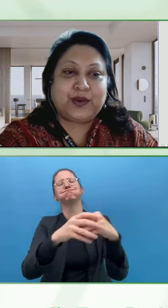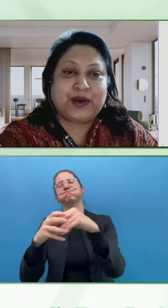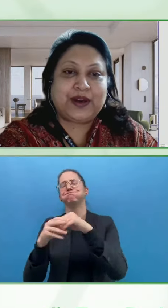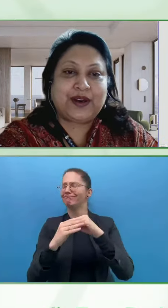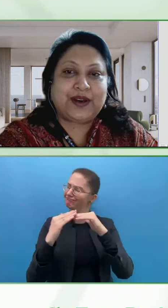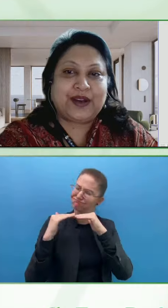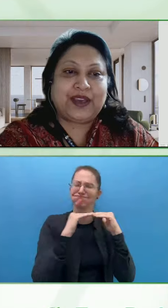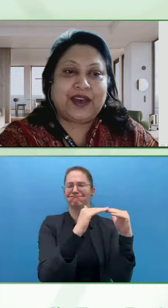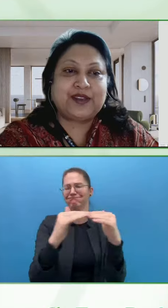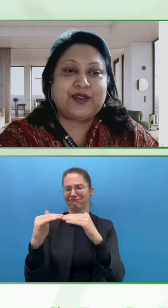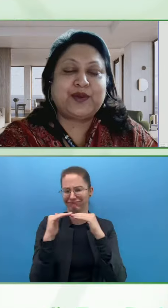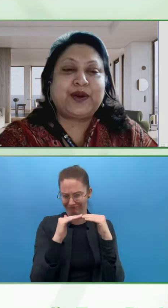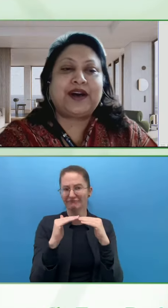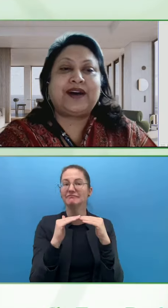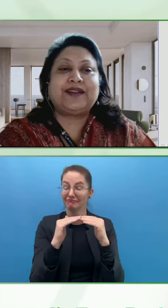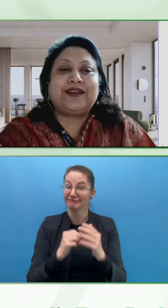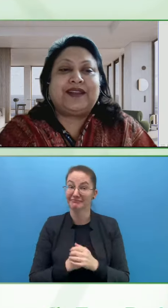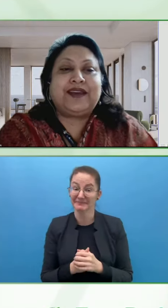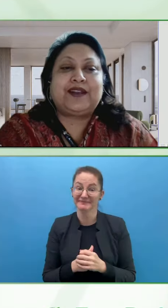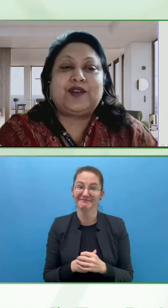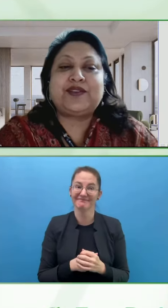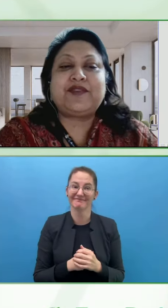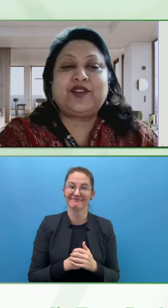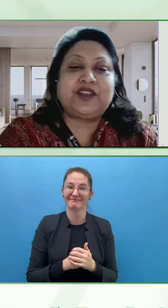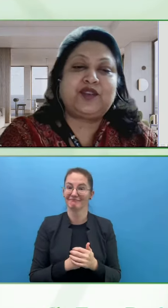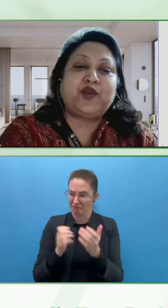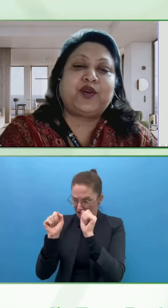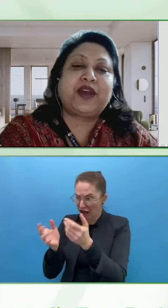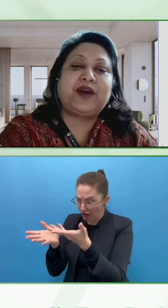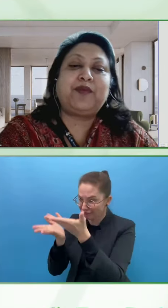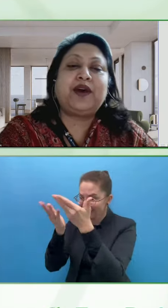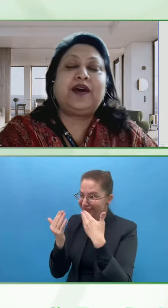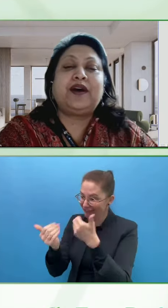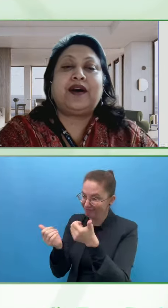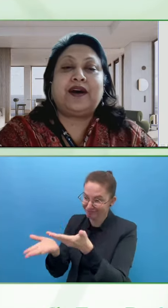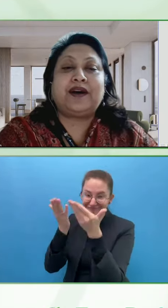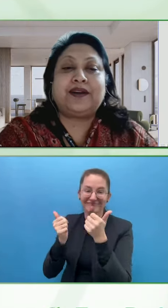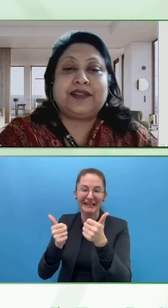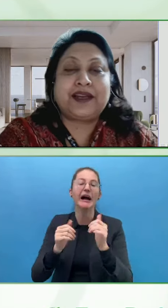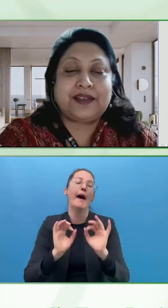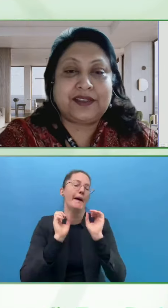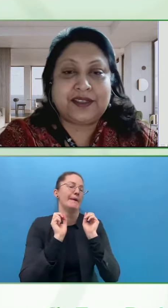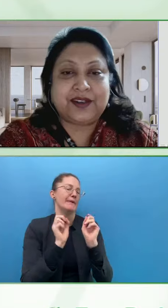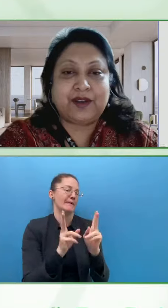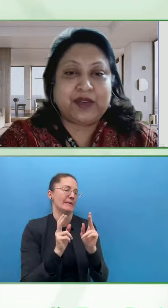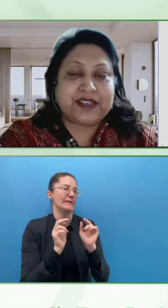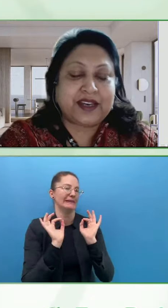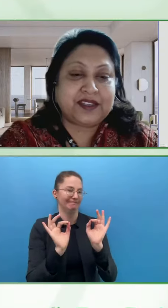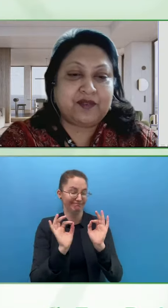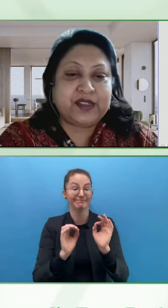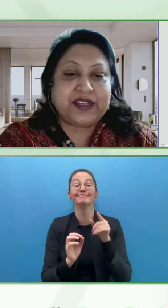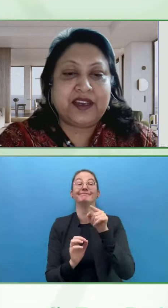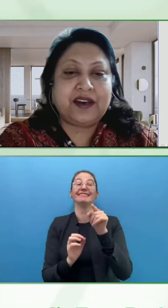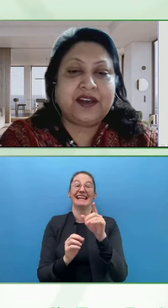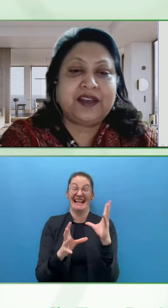So we have an education program run alongside Sightsavers India.